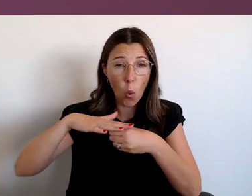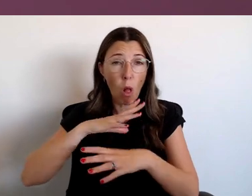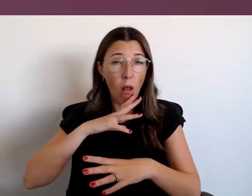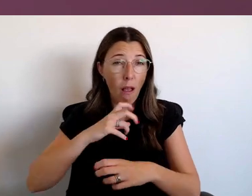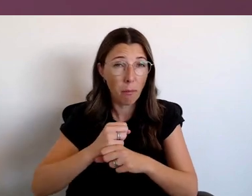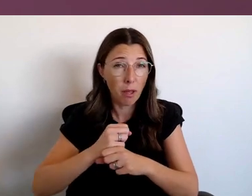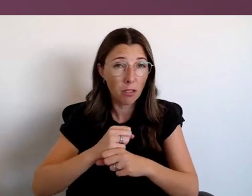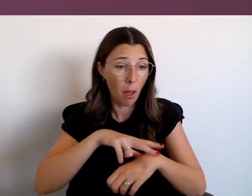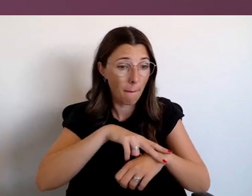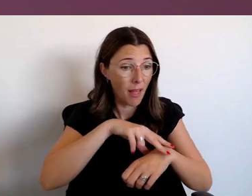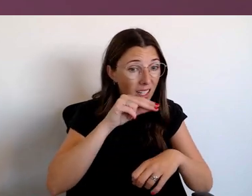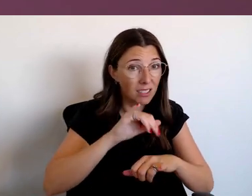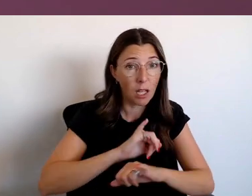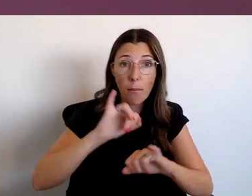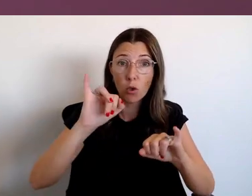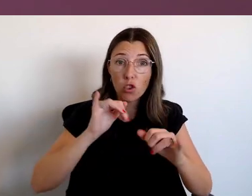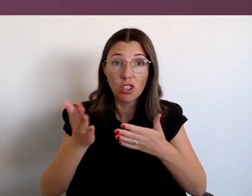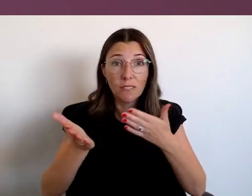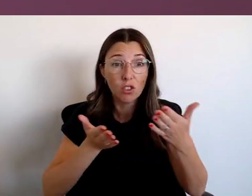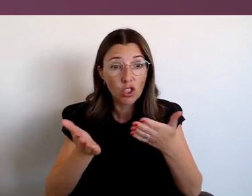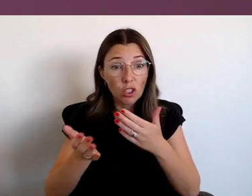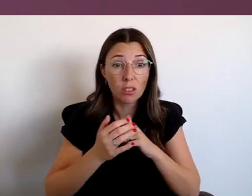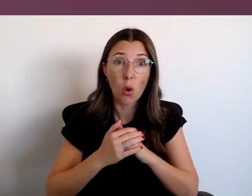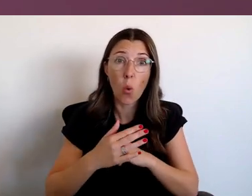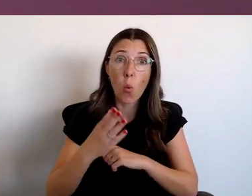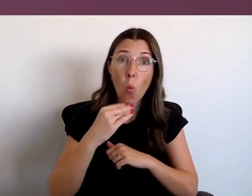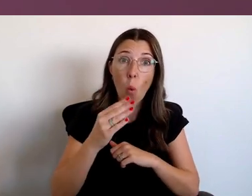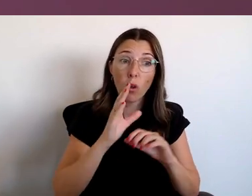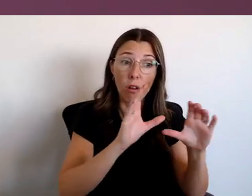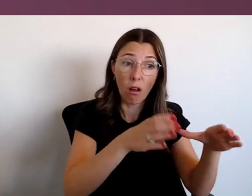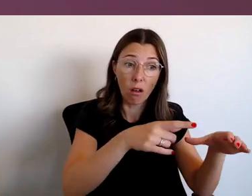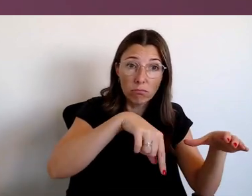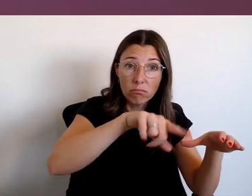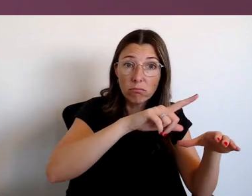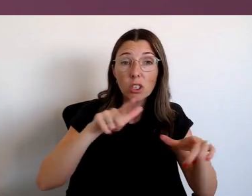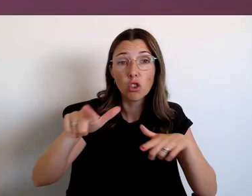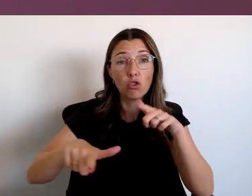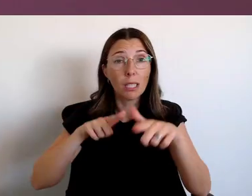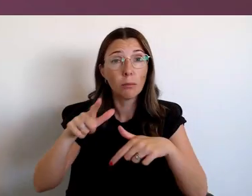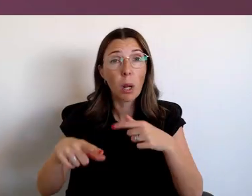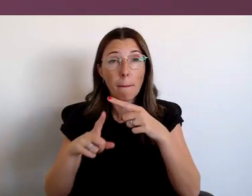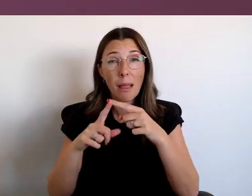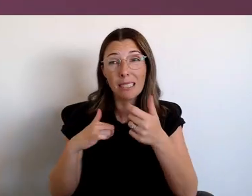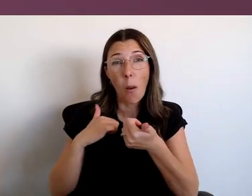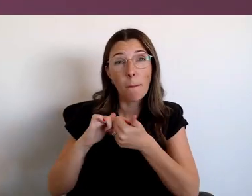police and emergency services, the water sector, transport and our partner integrity agencies.